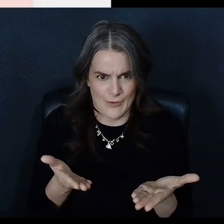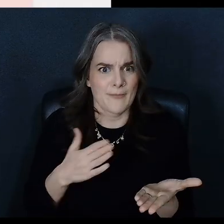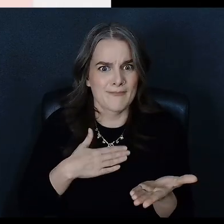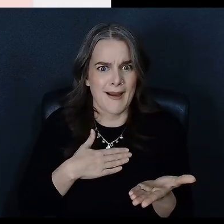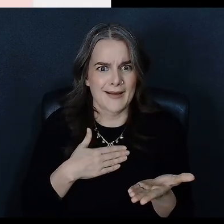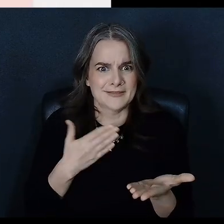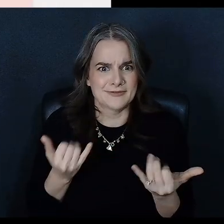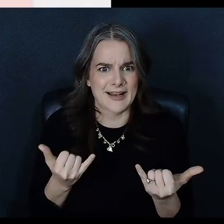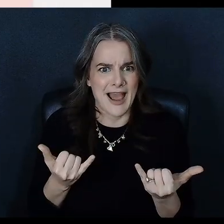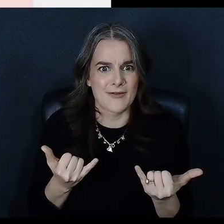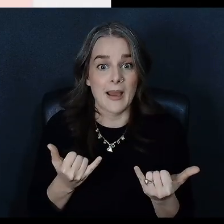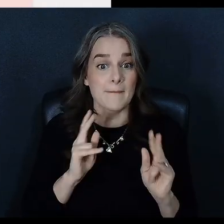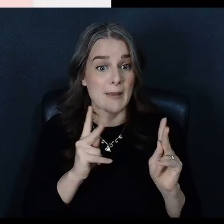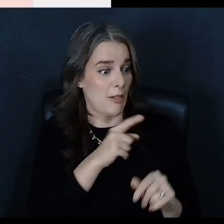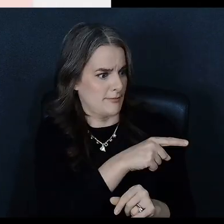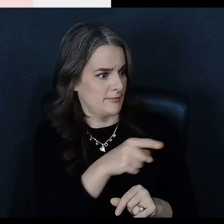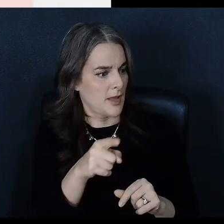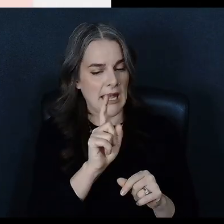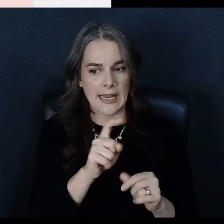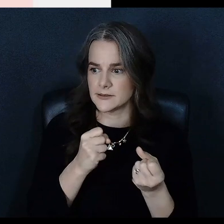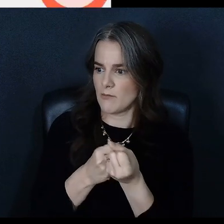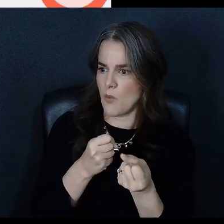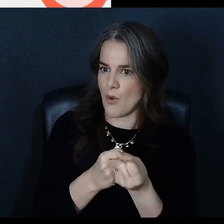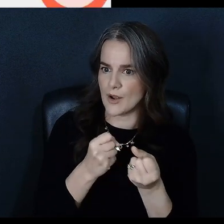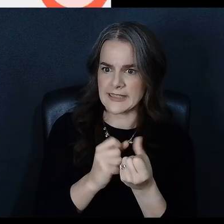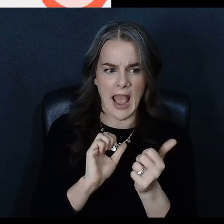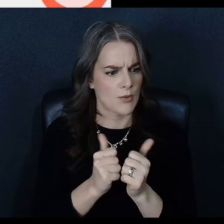And so what can we do to help them be more successful?